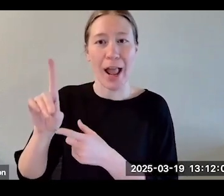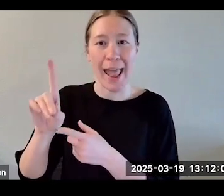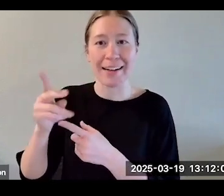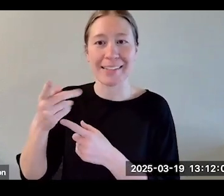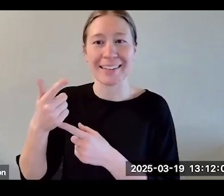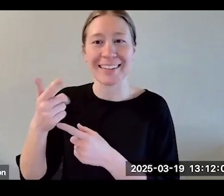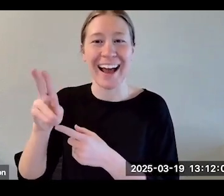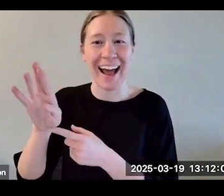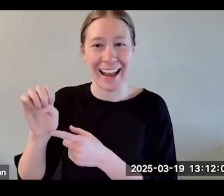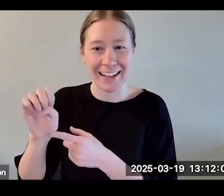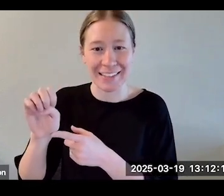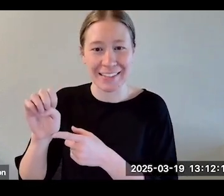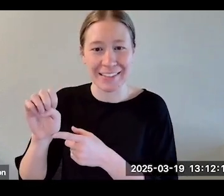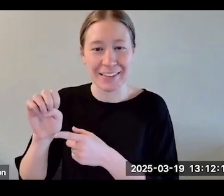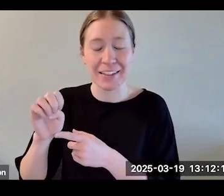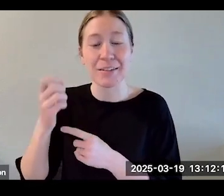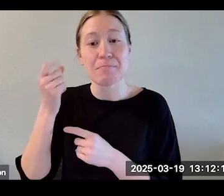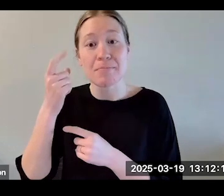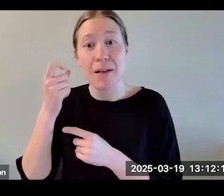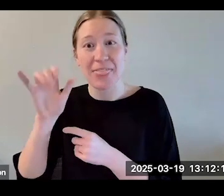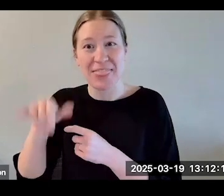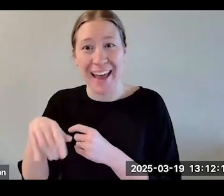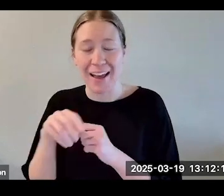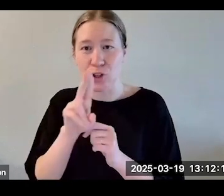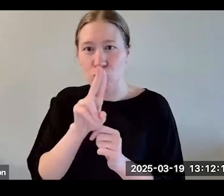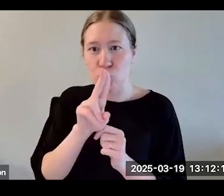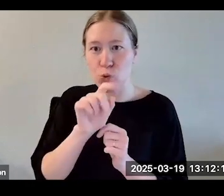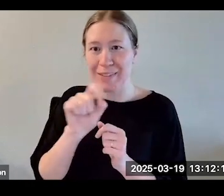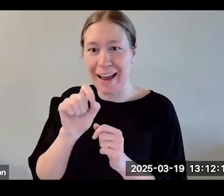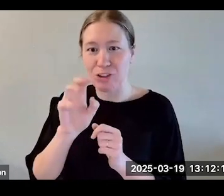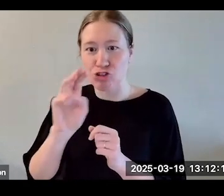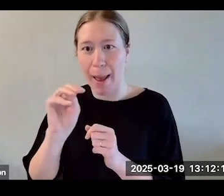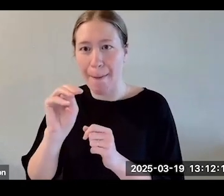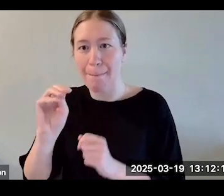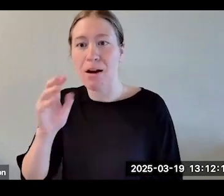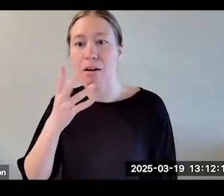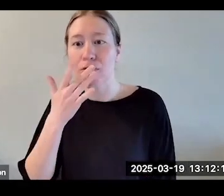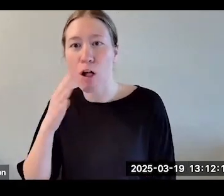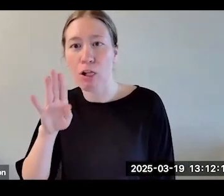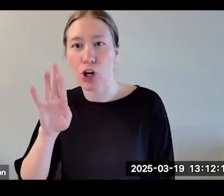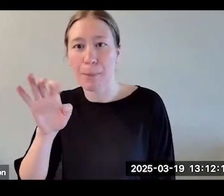or sorry, University of Michigan Color Brand Guide is the actual link here.